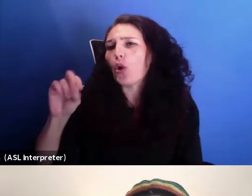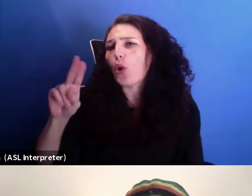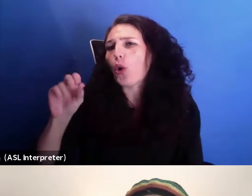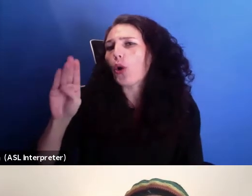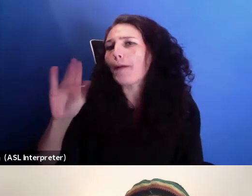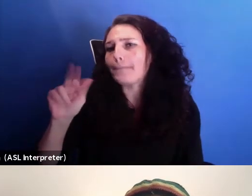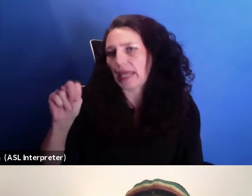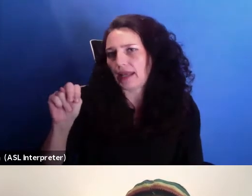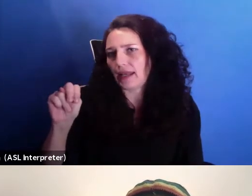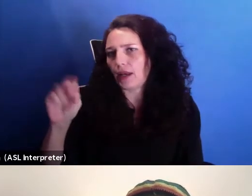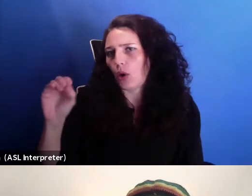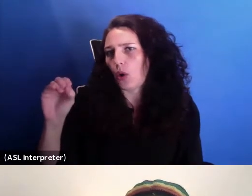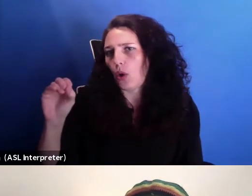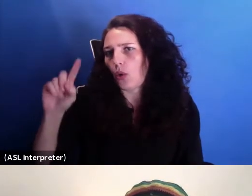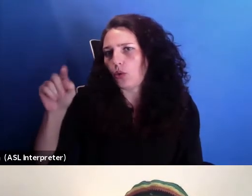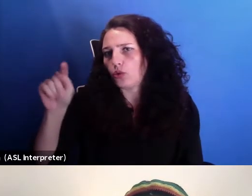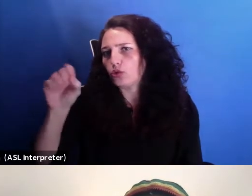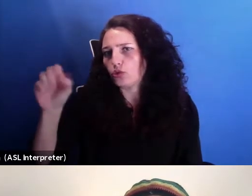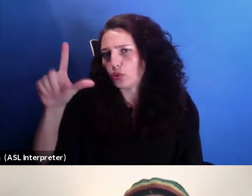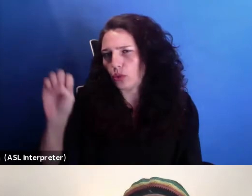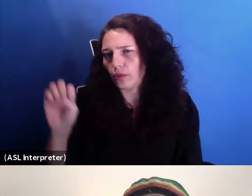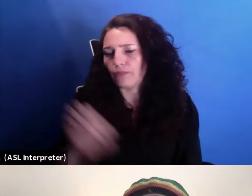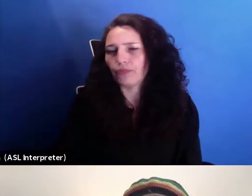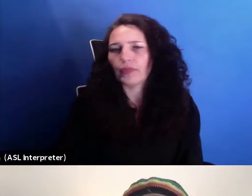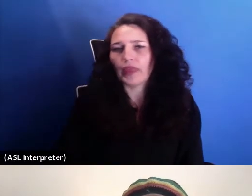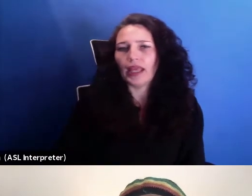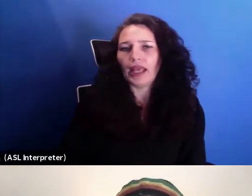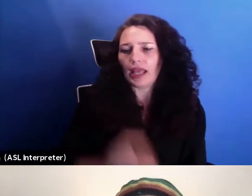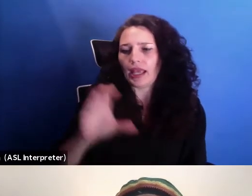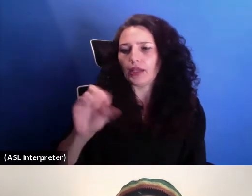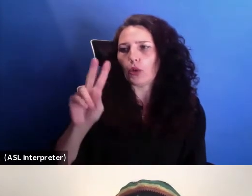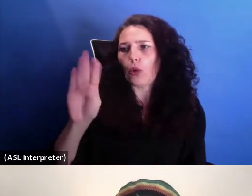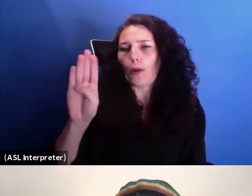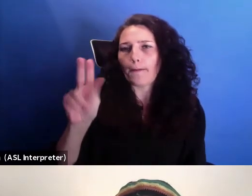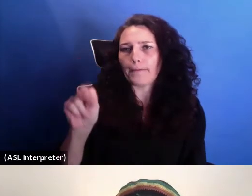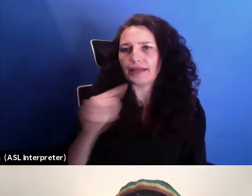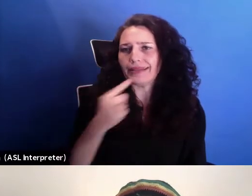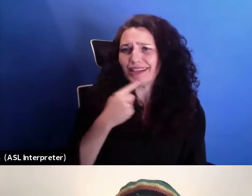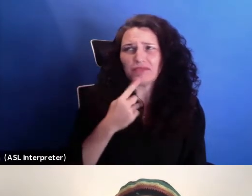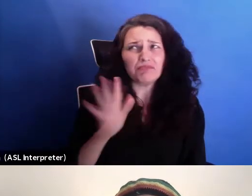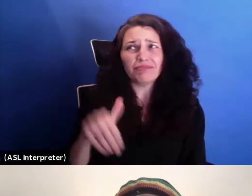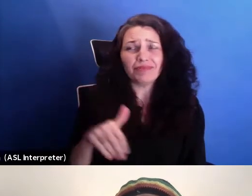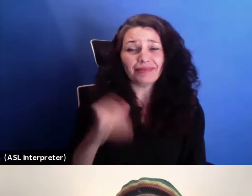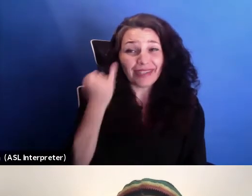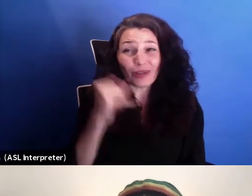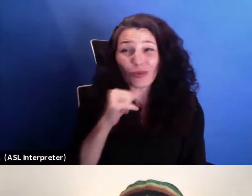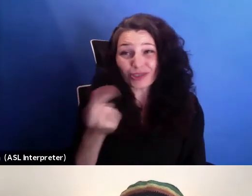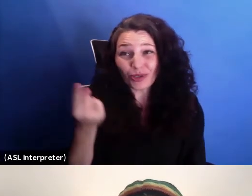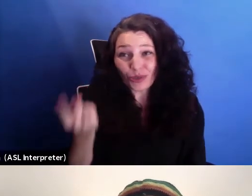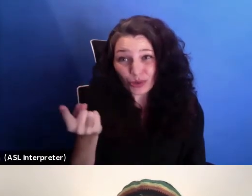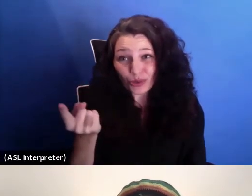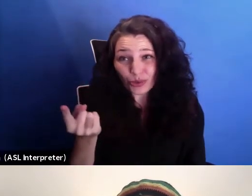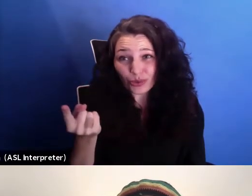anybody from outside of the community. But that because I have this lived experience and she knew who I was,